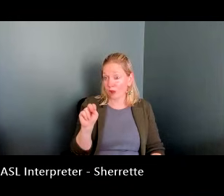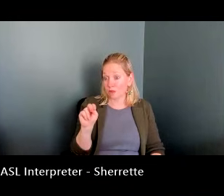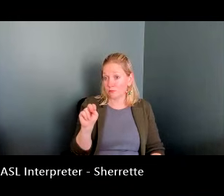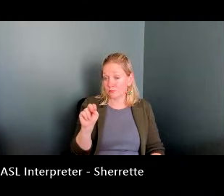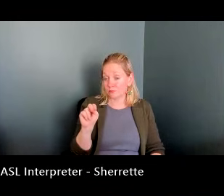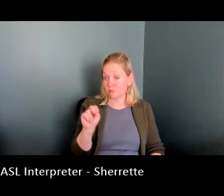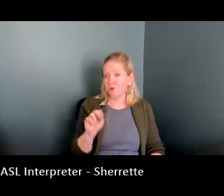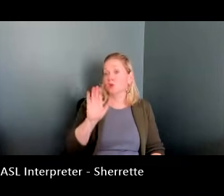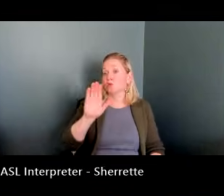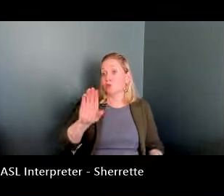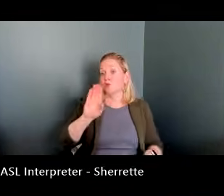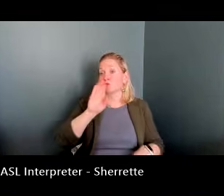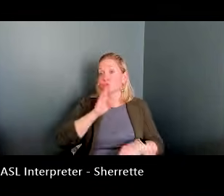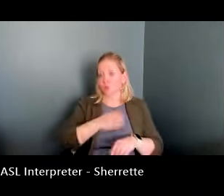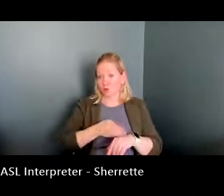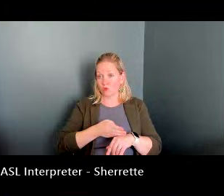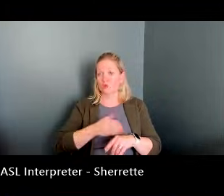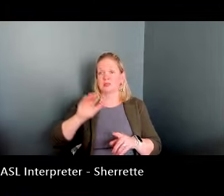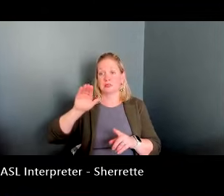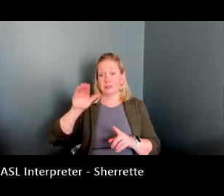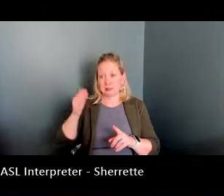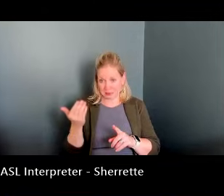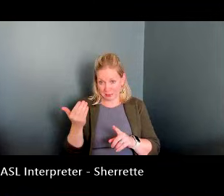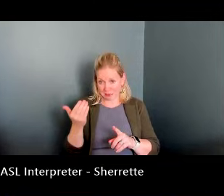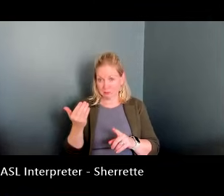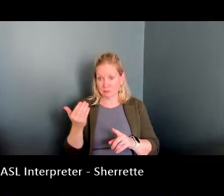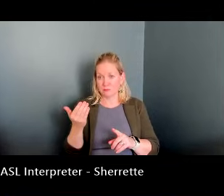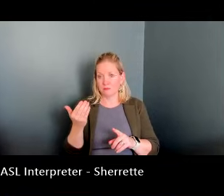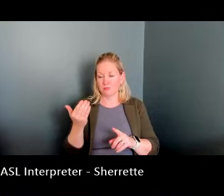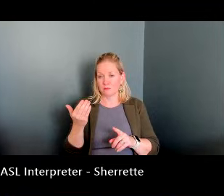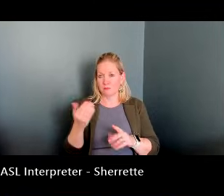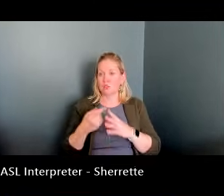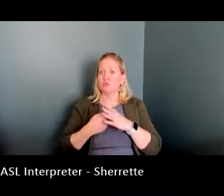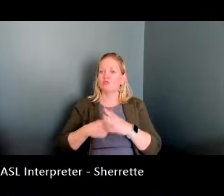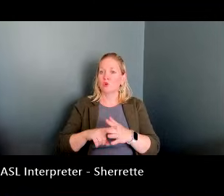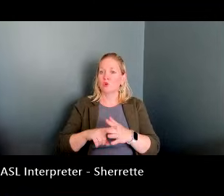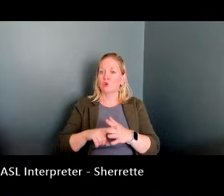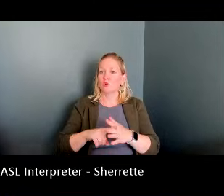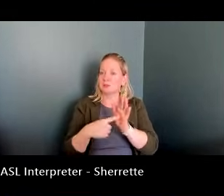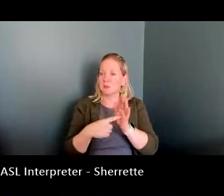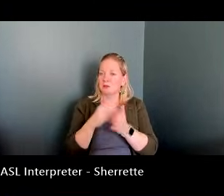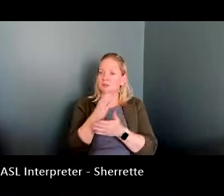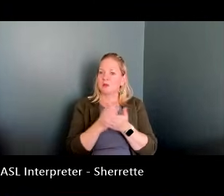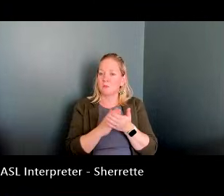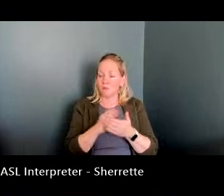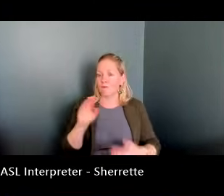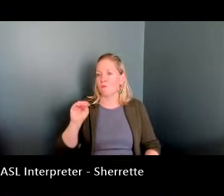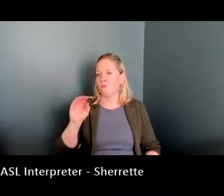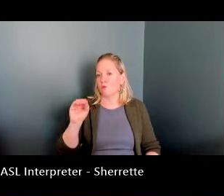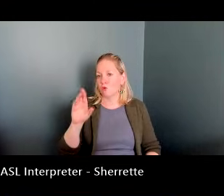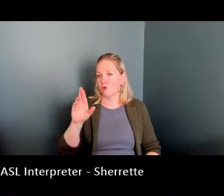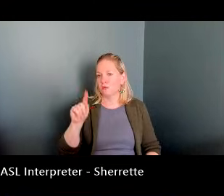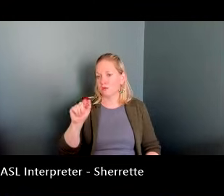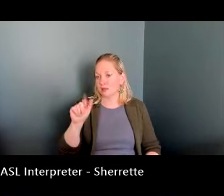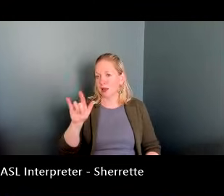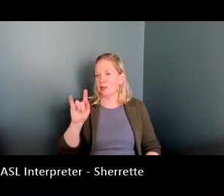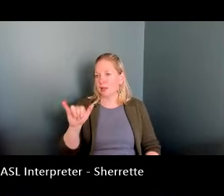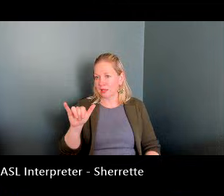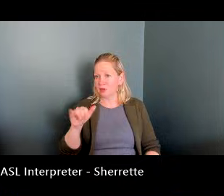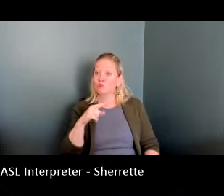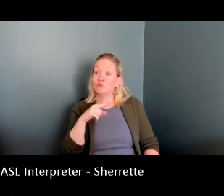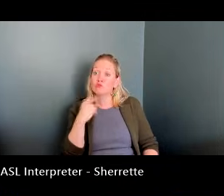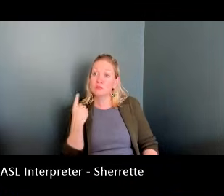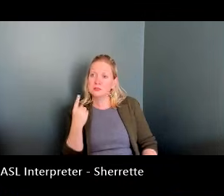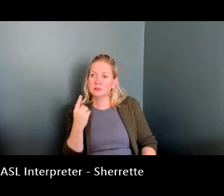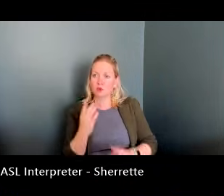has begun to exhibit some of those mortality risks earlier than you perhaps had thought even